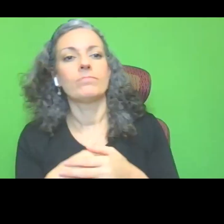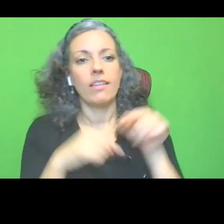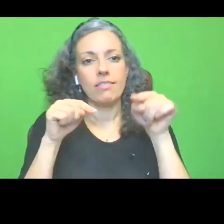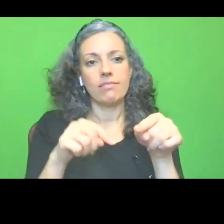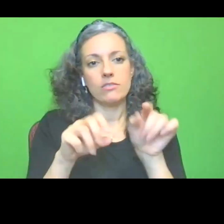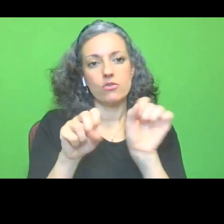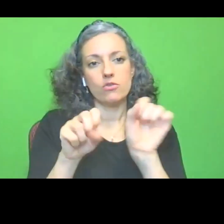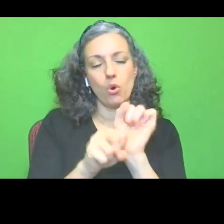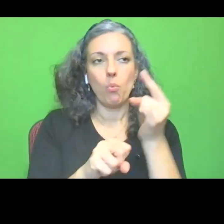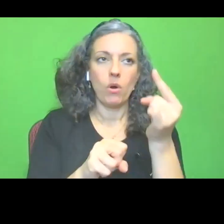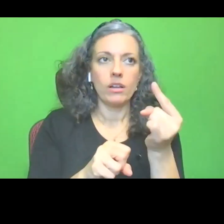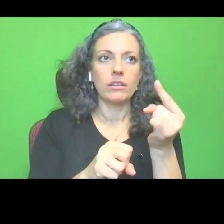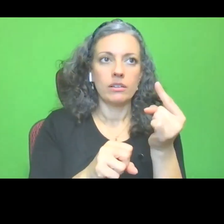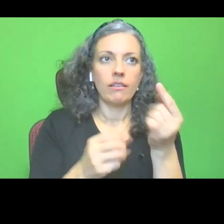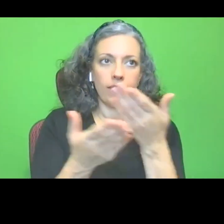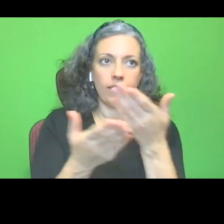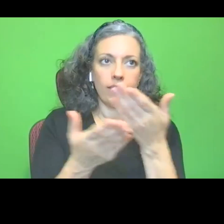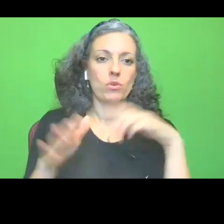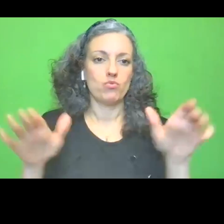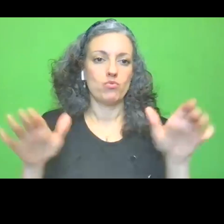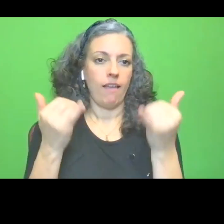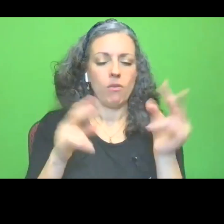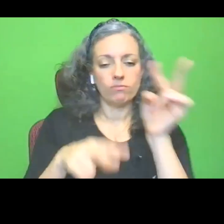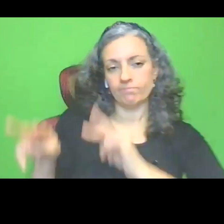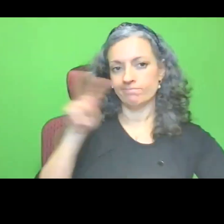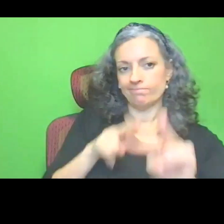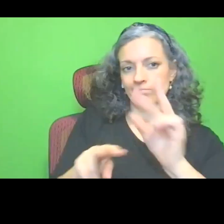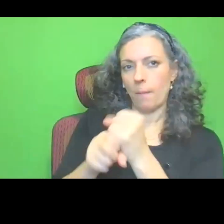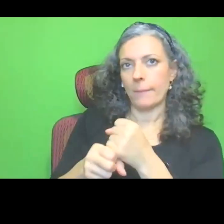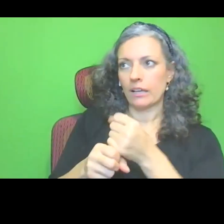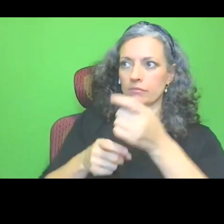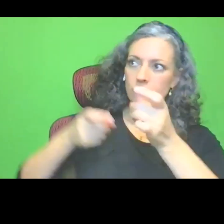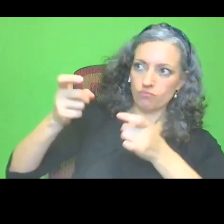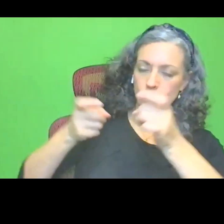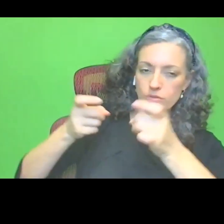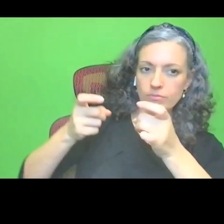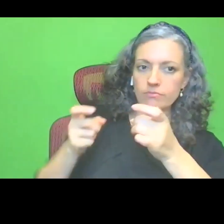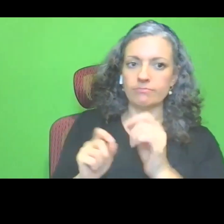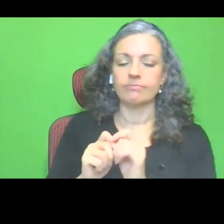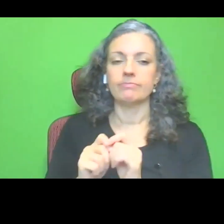One of the big things that we're doing now is taking a look at this and making some adjustments to it. I still think it has a ton of value.